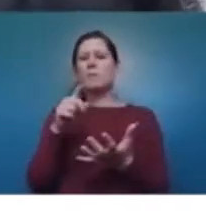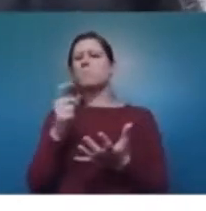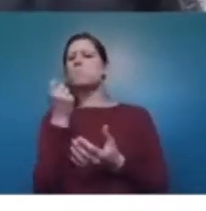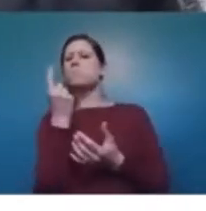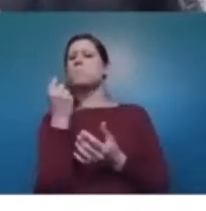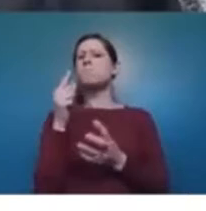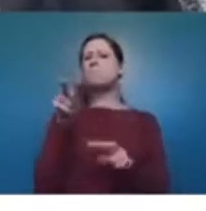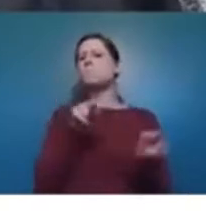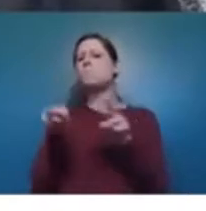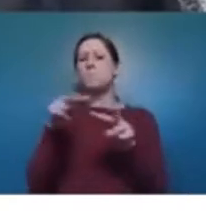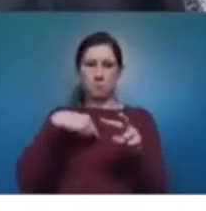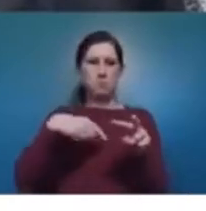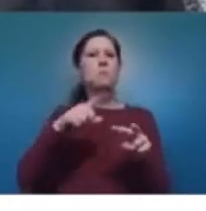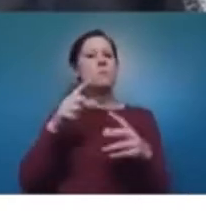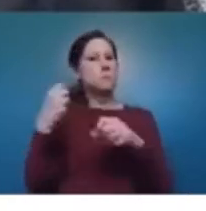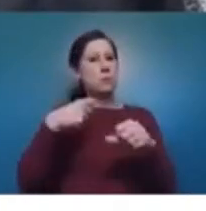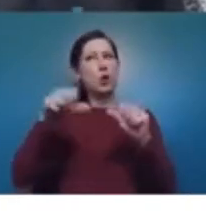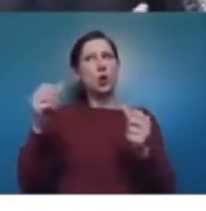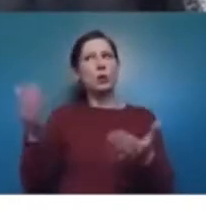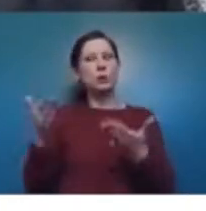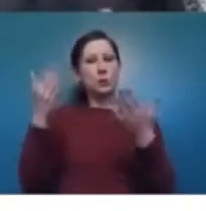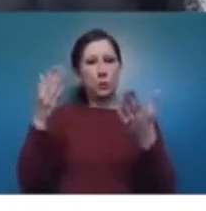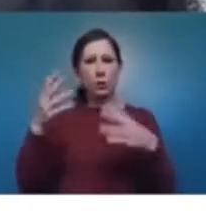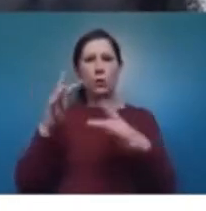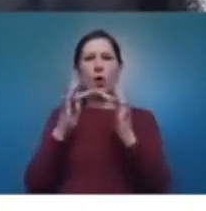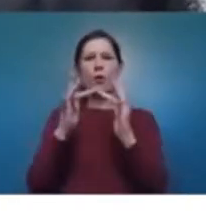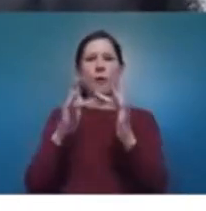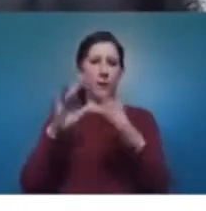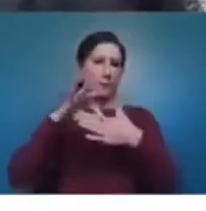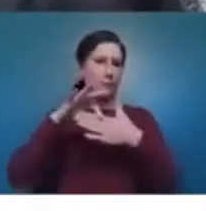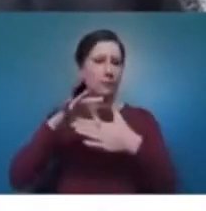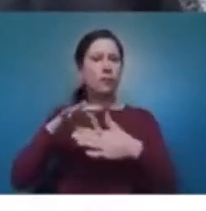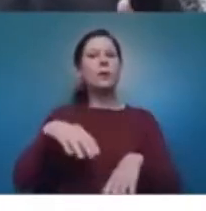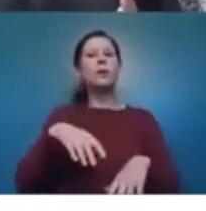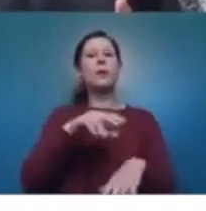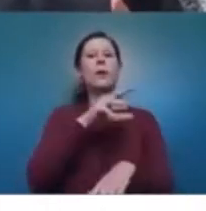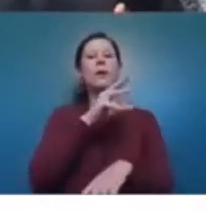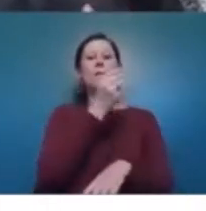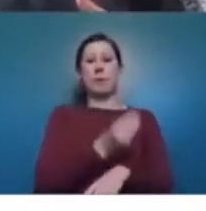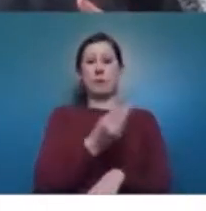that we would be able to provide online content every day in the following format. Monday, Wednesday and Friday